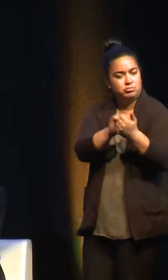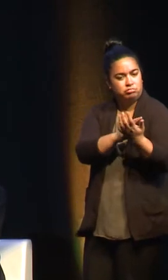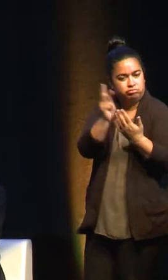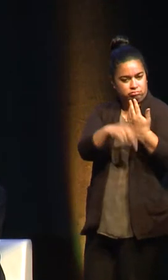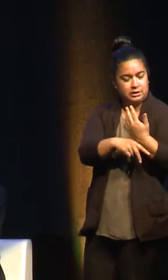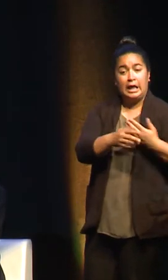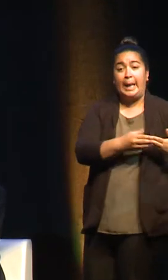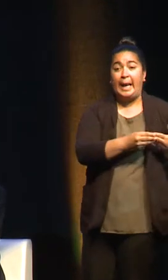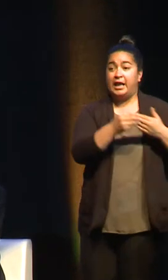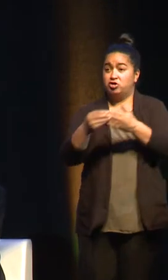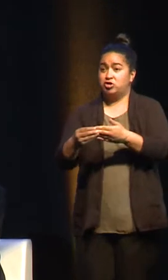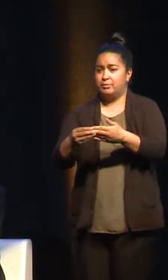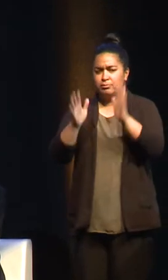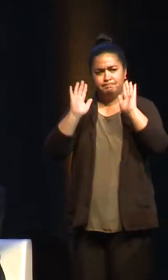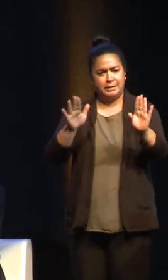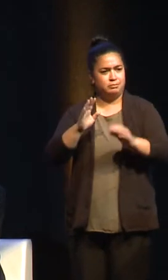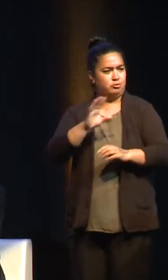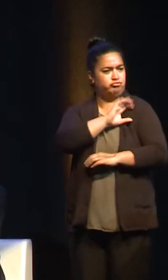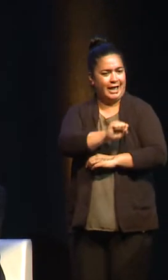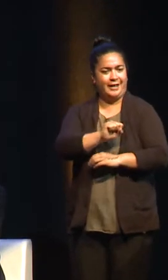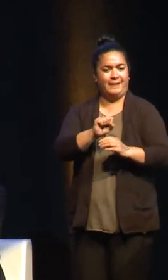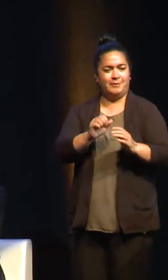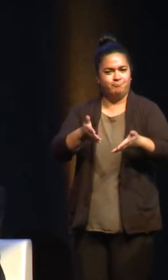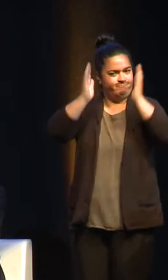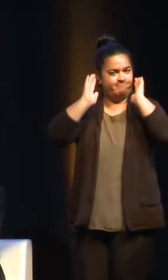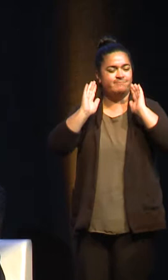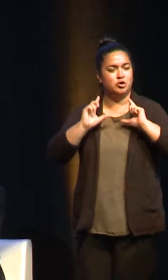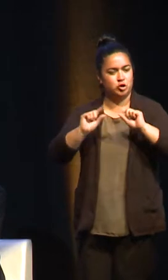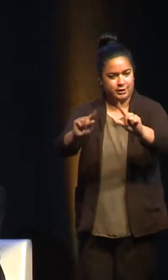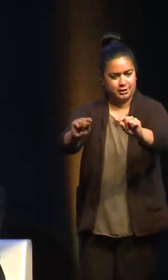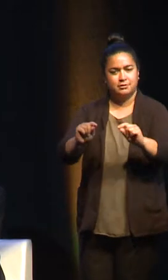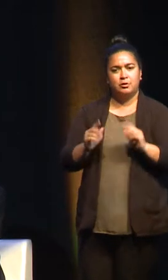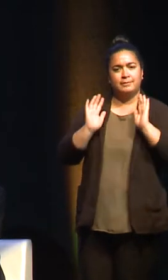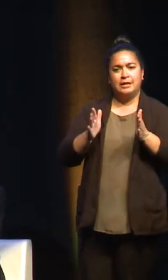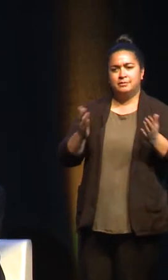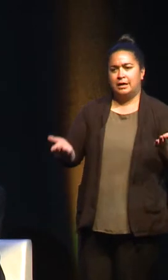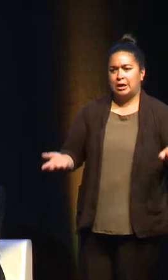taking that bold step, so, you know, we fully encourage and support that, and really what